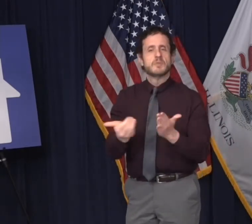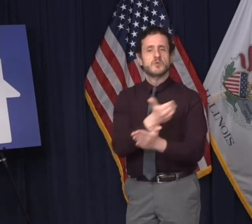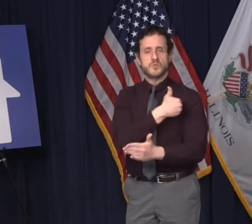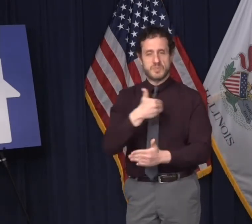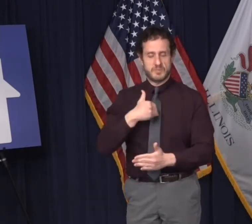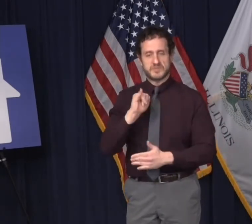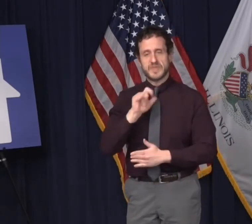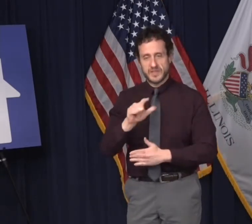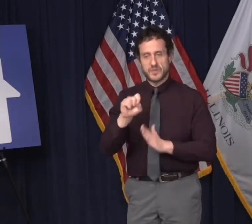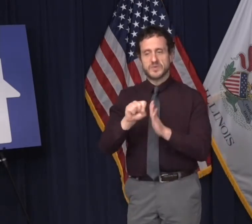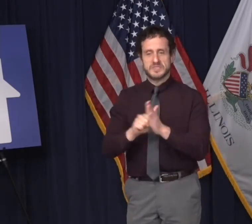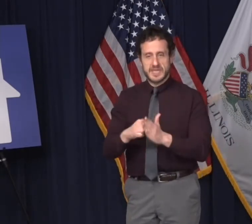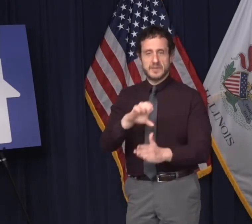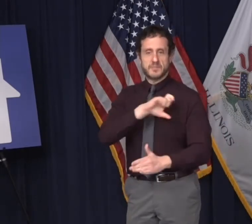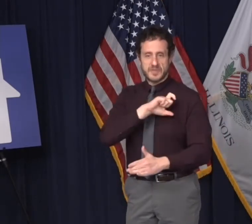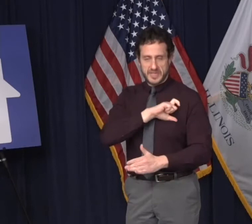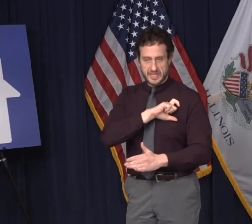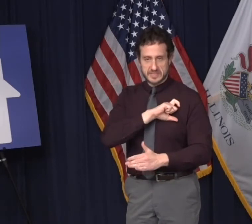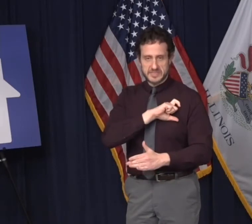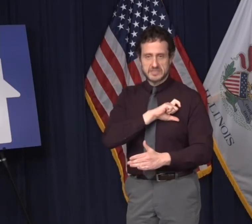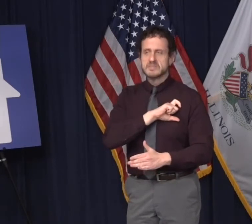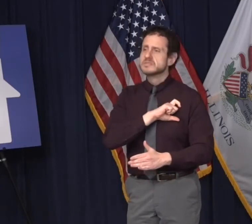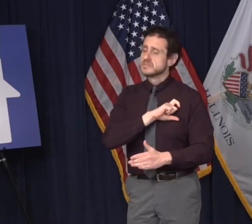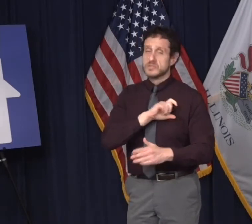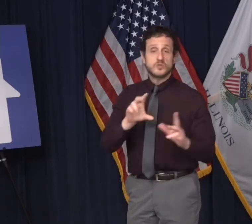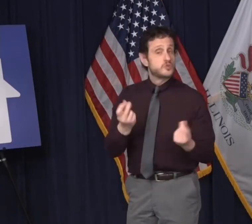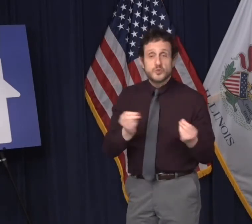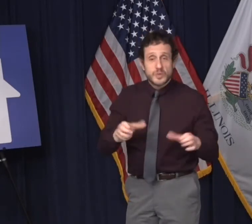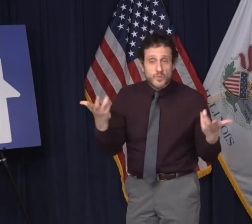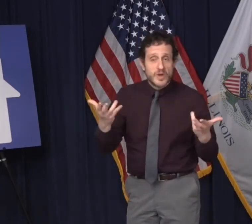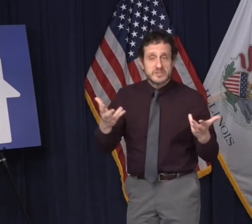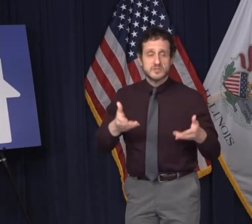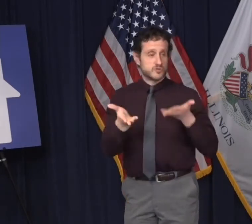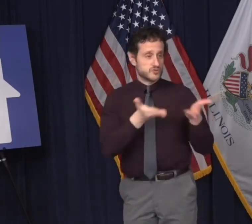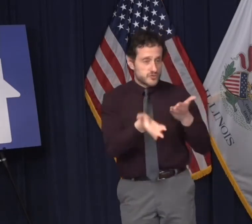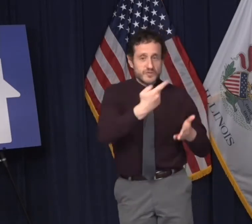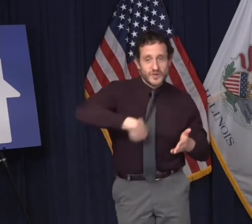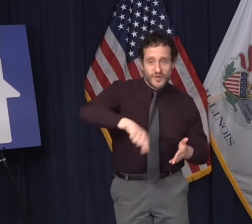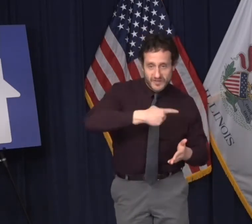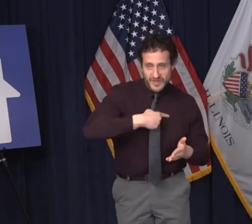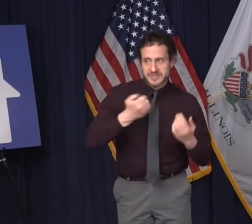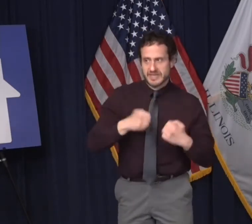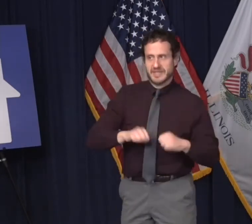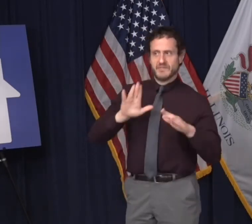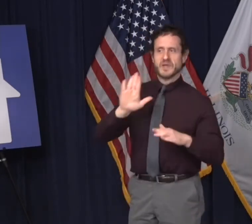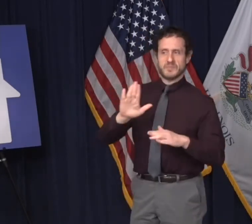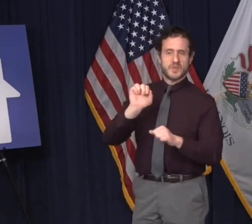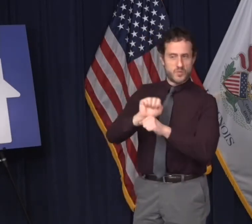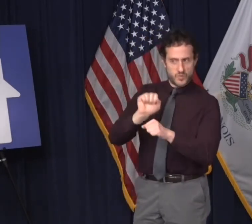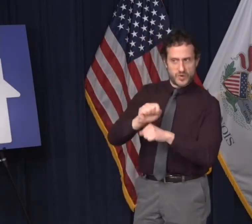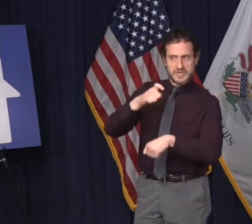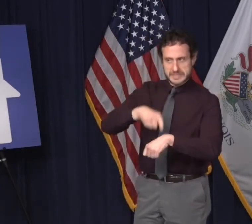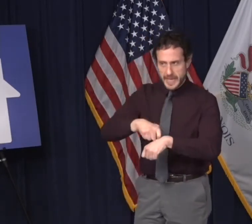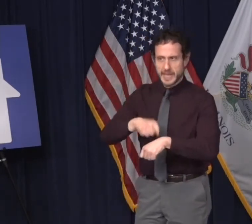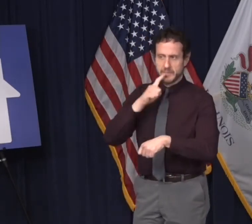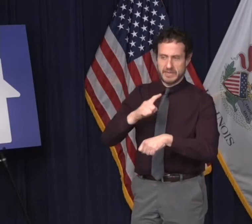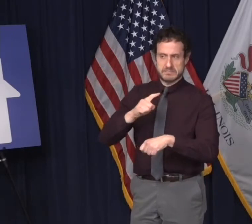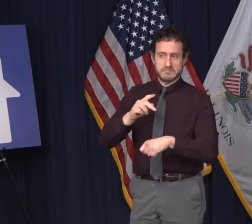FORMAL CAREERS AS MEMBERS OF THE ILLINOIS STATE POLICE AS THEY WILL LIVE IT, IN GREAT SERVICE TO US ALL AND GREAT SACRIFICE.